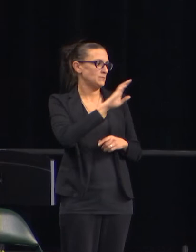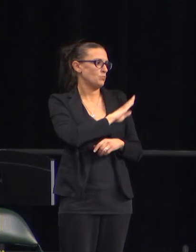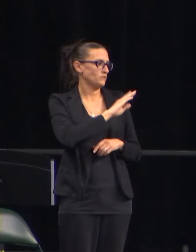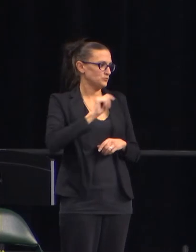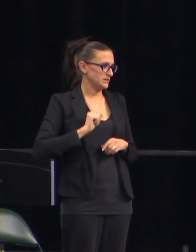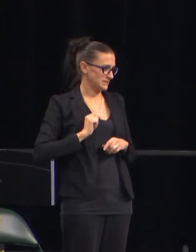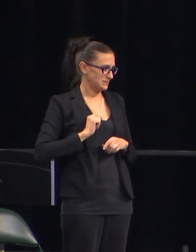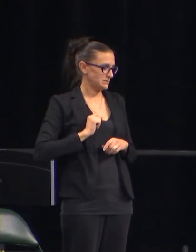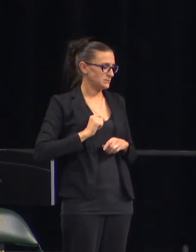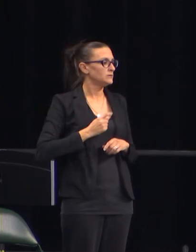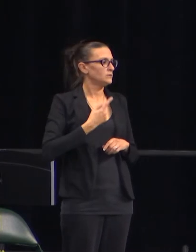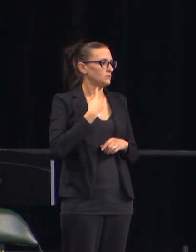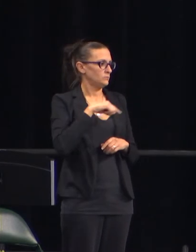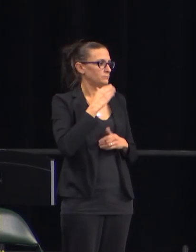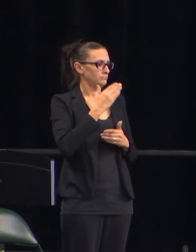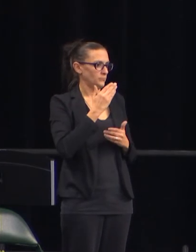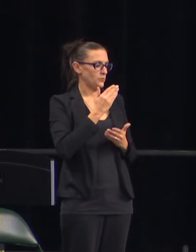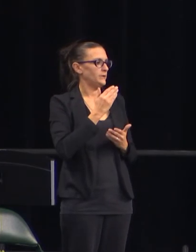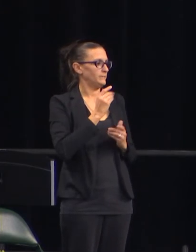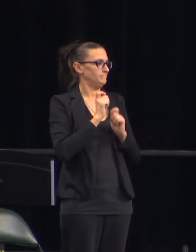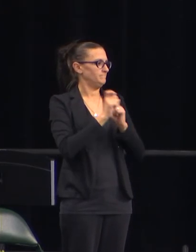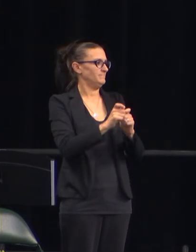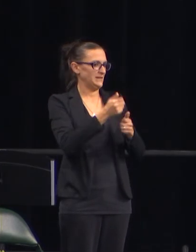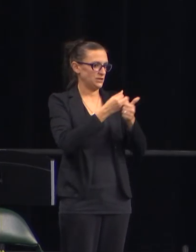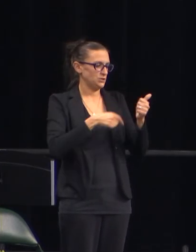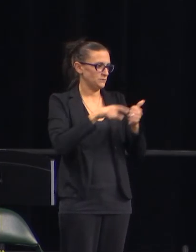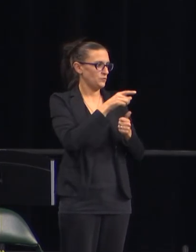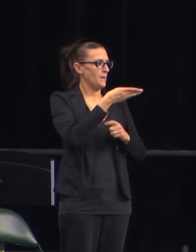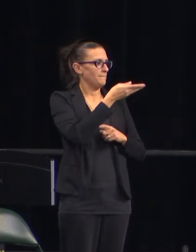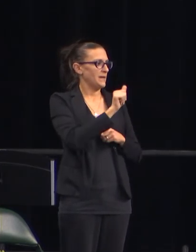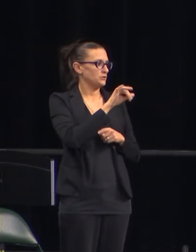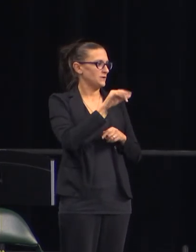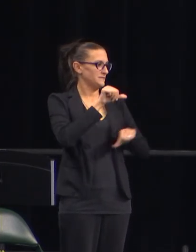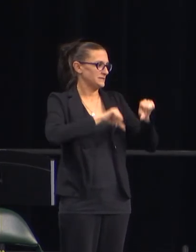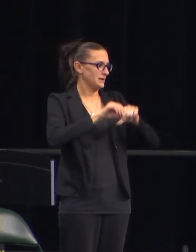we confer on each of you the Bachelor of Science in Nursing degree.